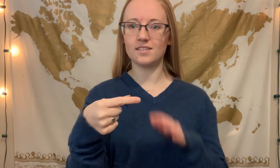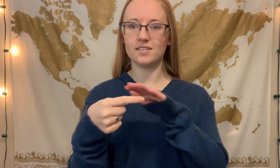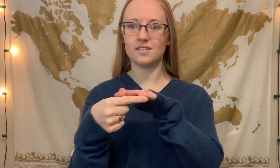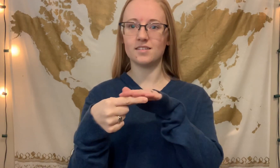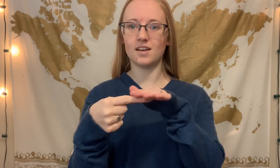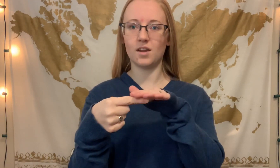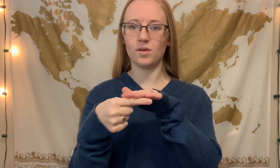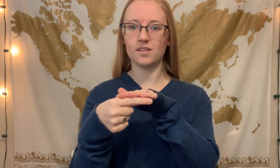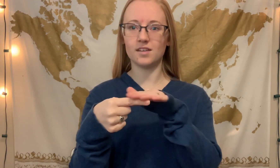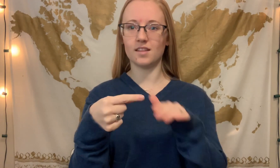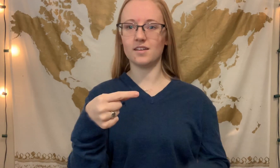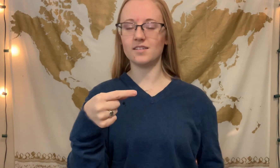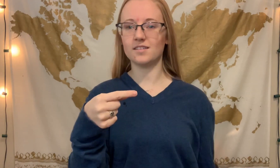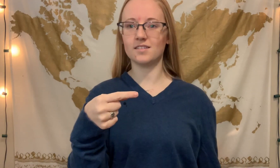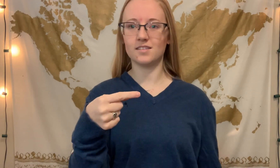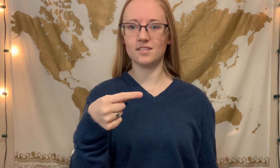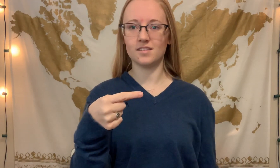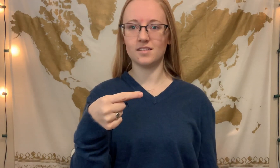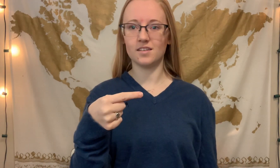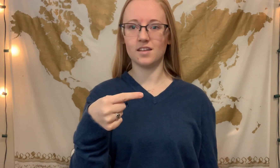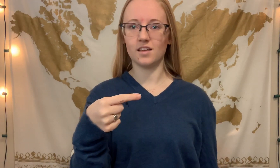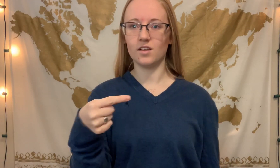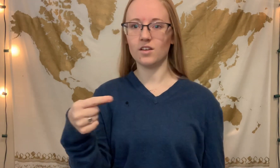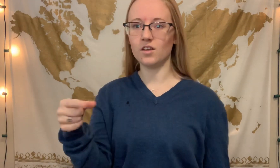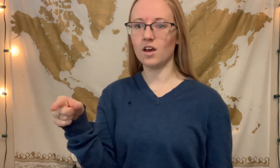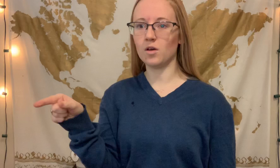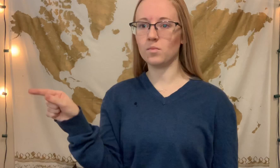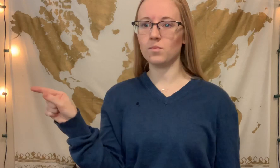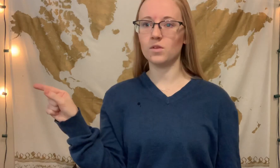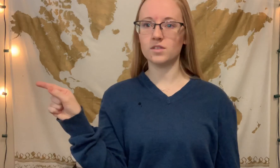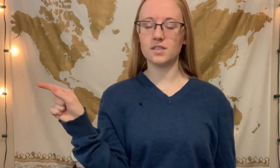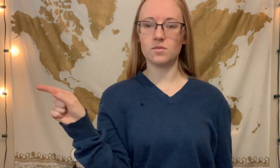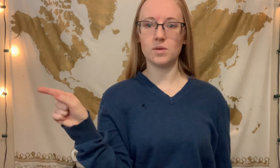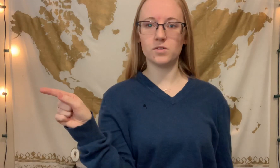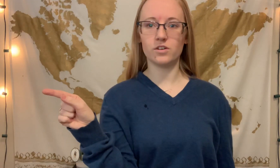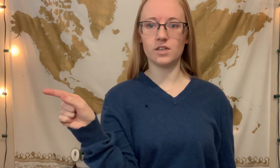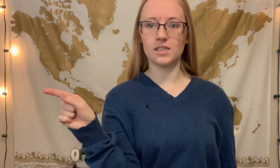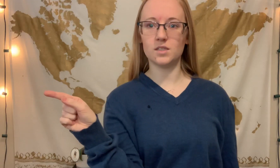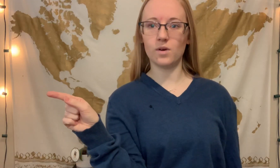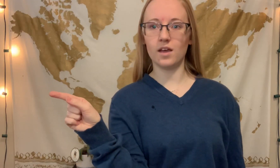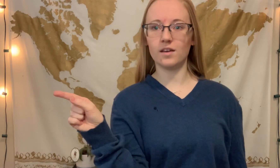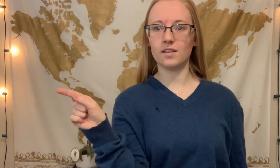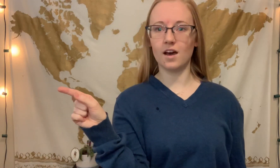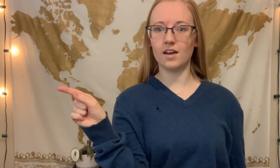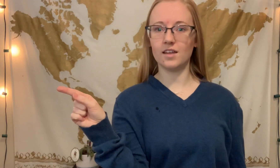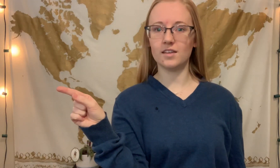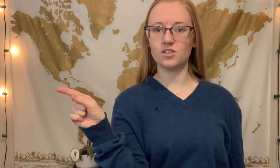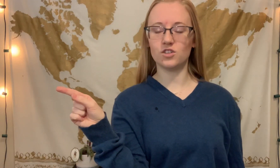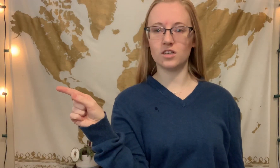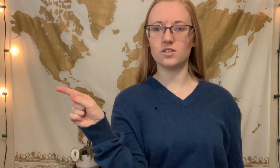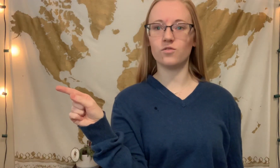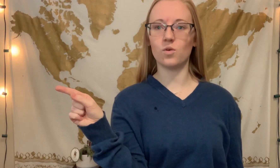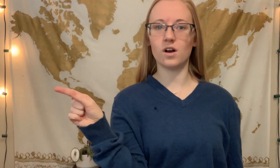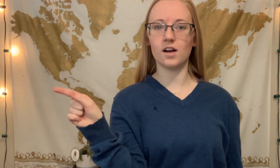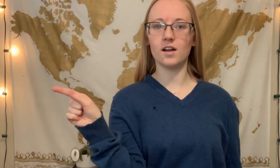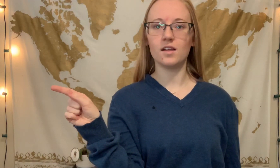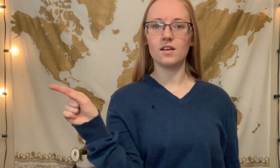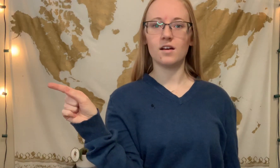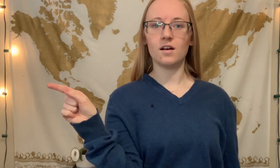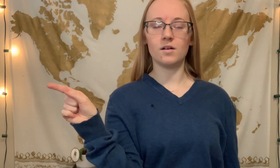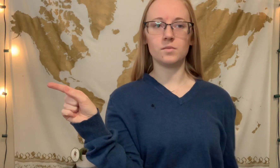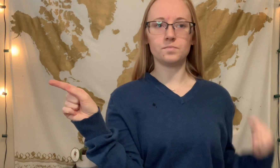sideways like this and you'll see some people turn it this way that is just for